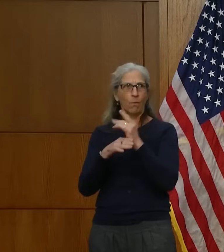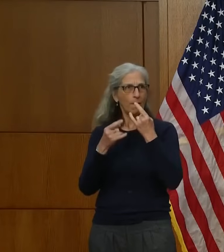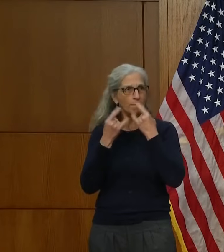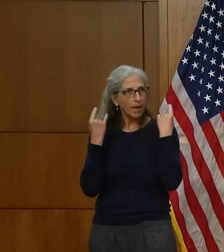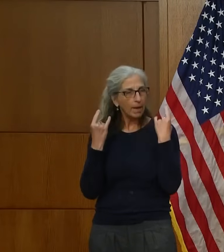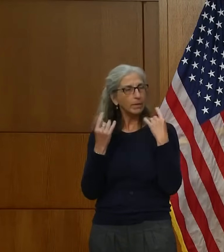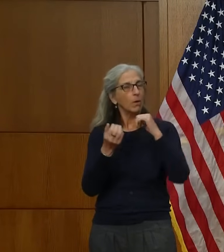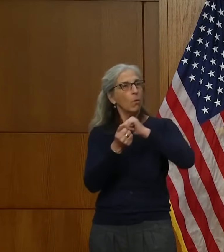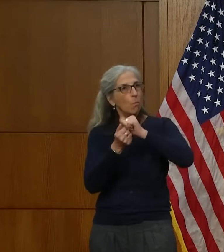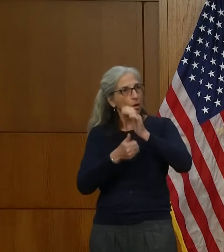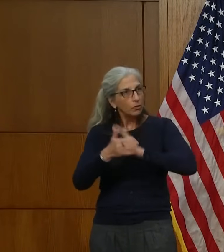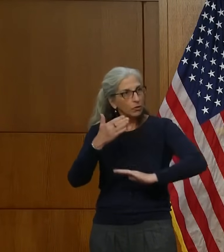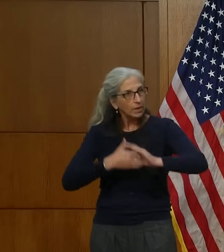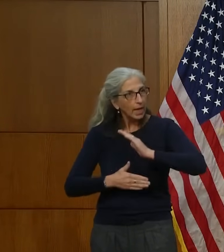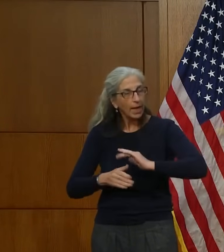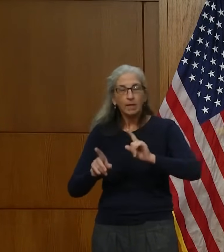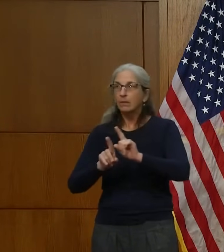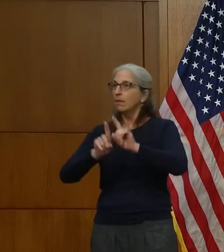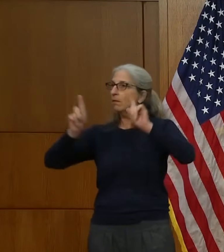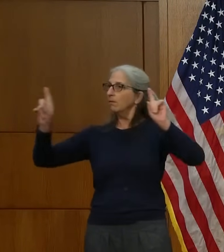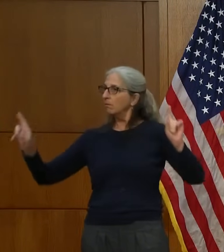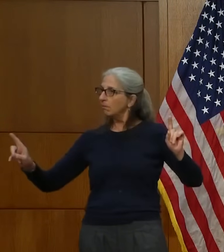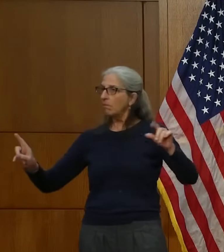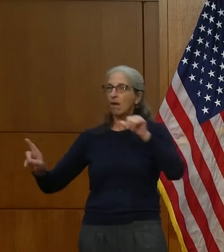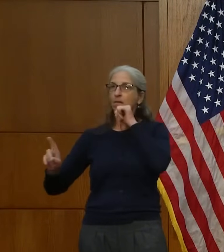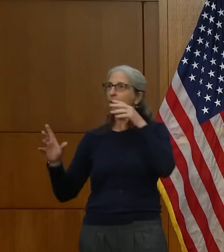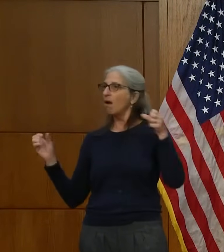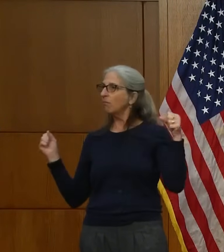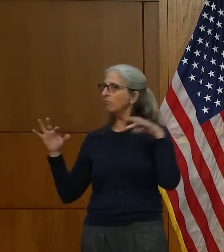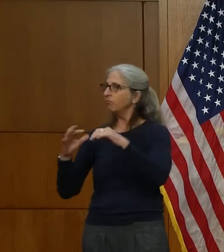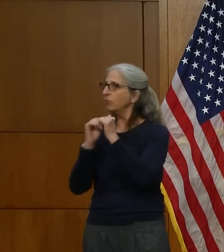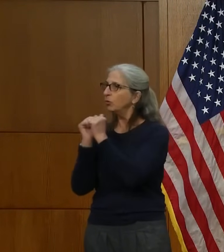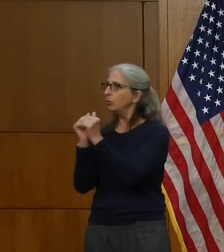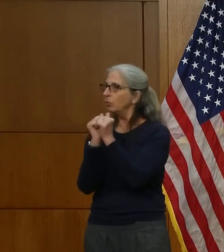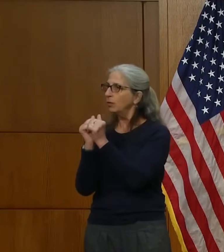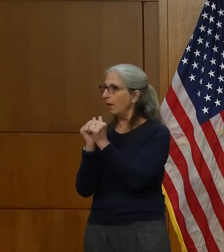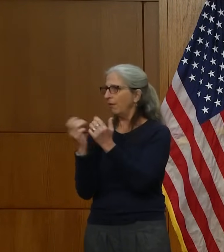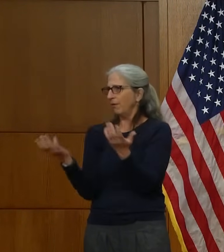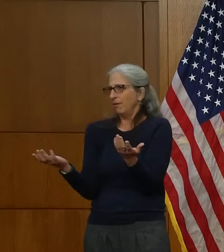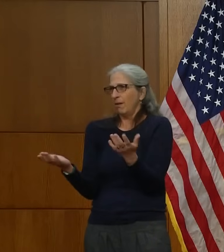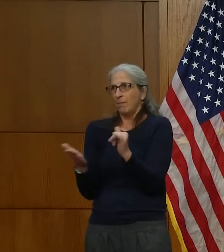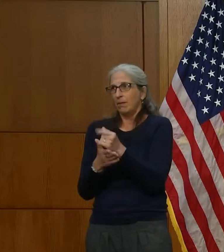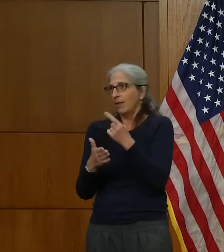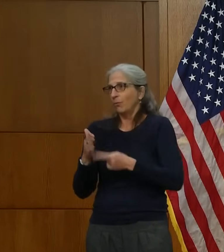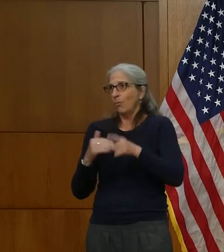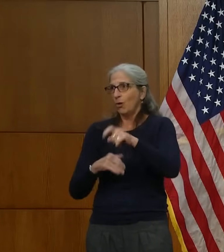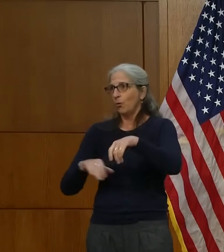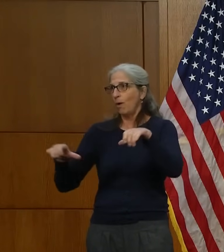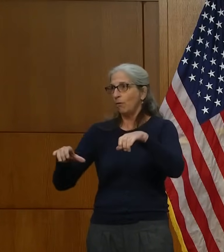THE GUIDELINES THAT WE KNOW WE'RE WEARING THESE MASKS.